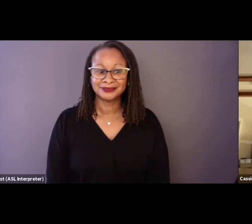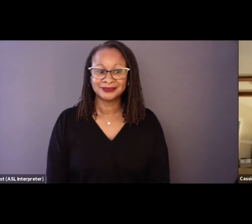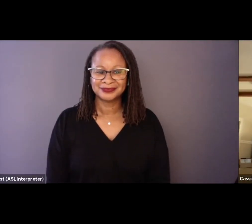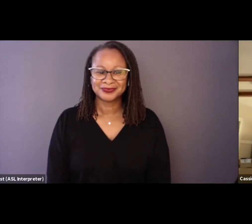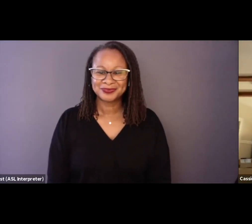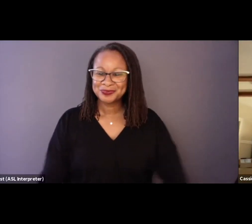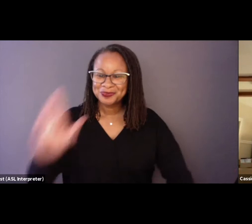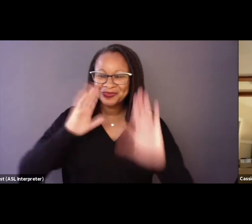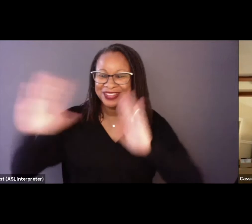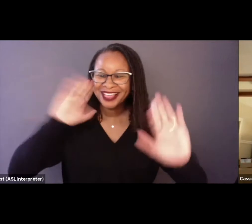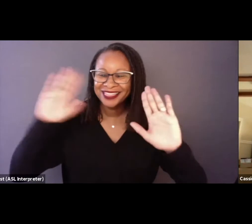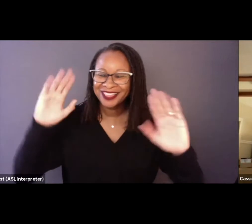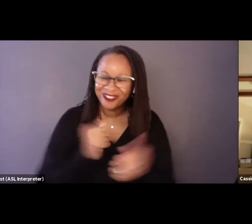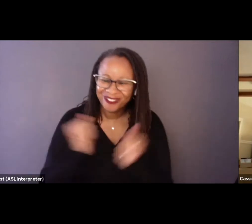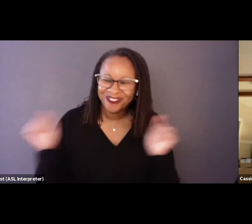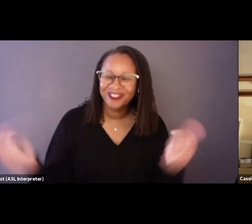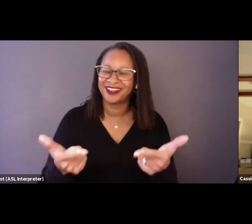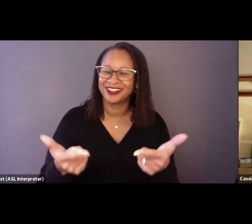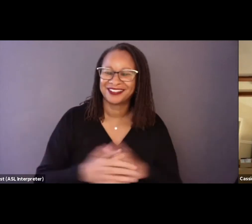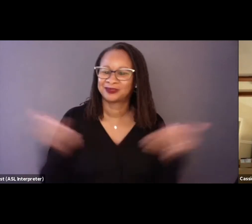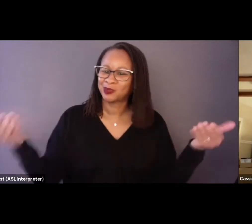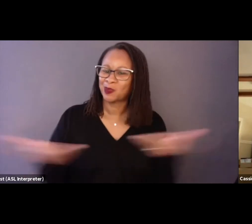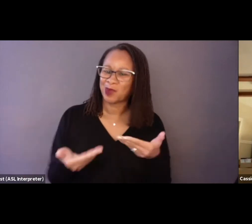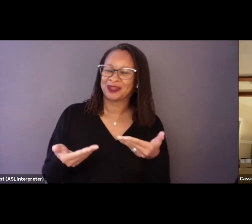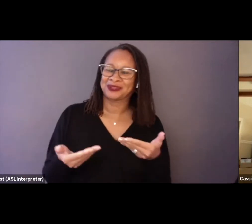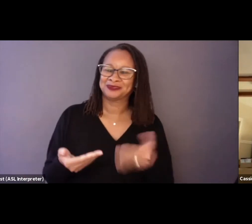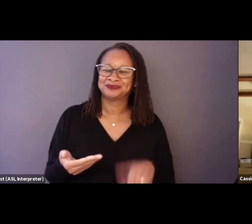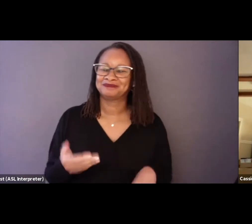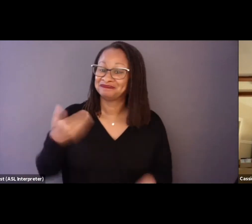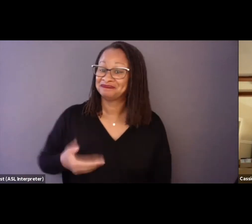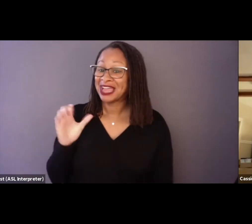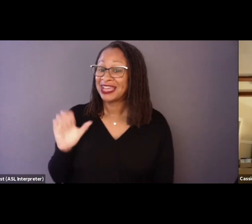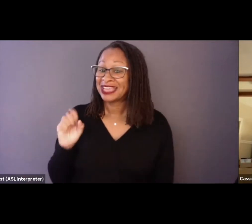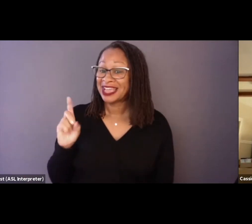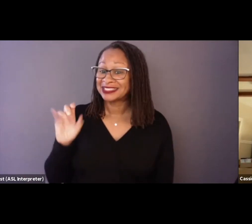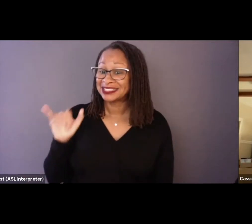Hello, everyone, welcome. My name is Cassidy Dimon.